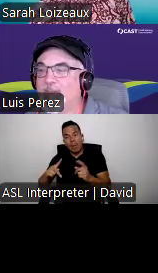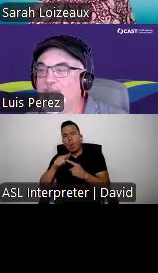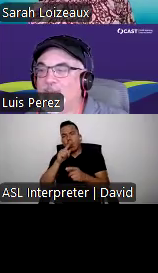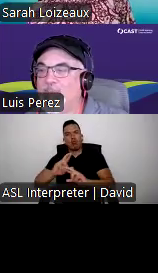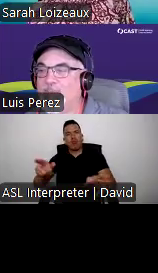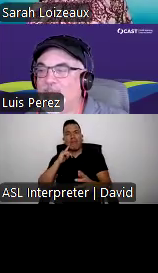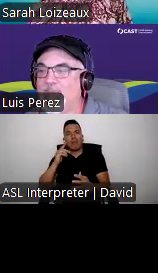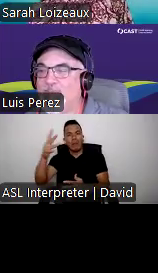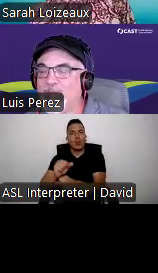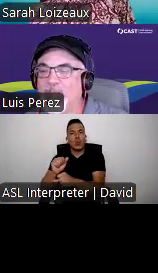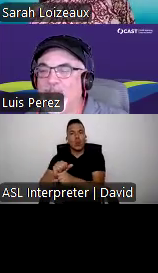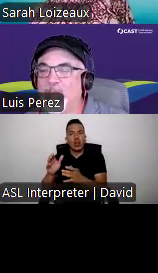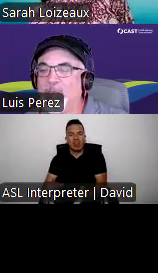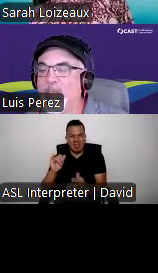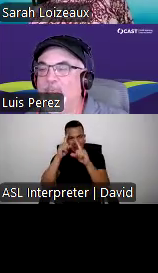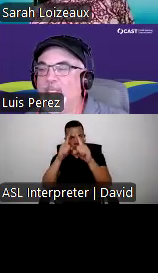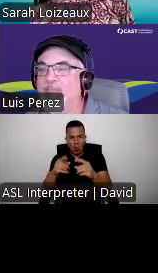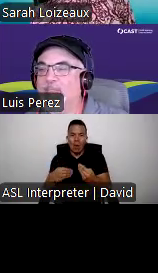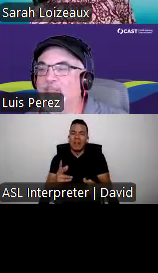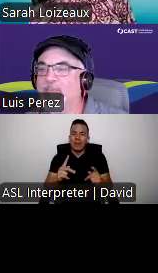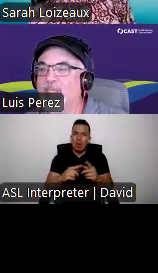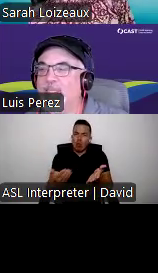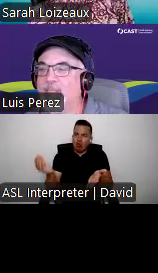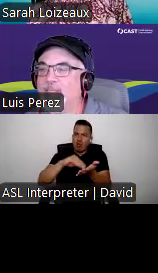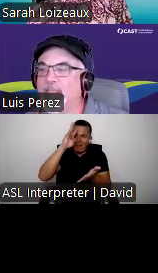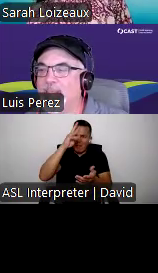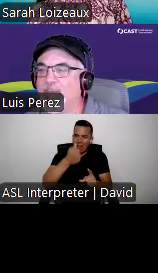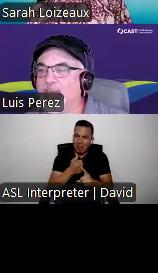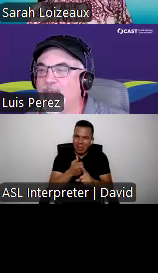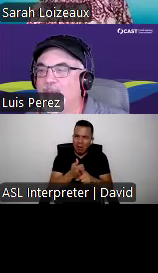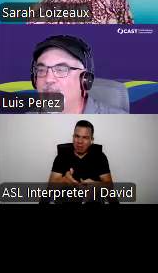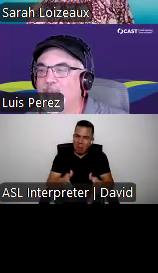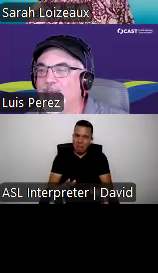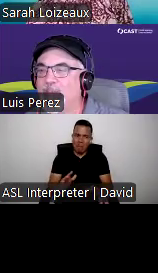is to give people the ability to reinvent themselves, because the days of one person having